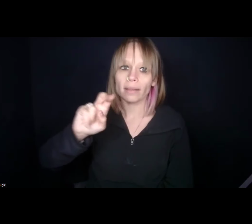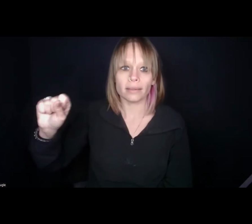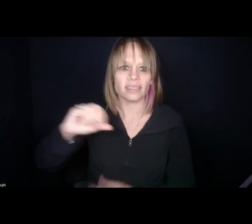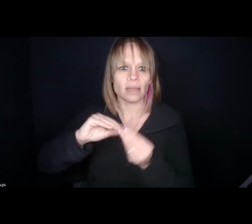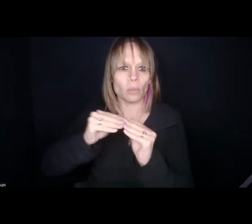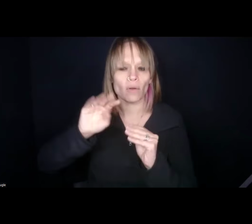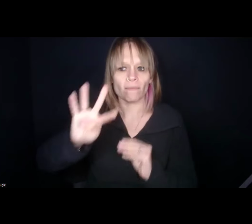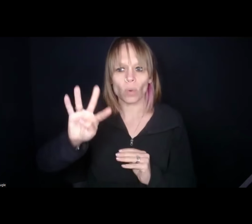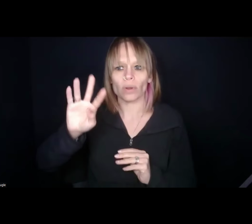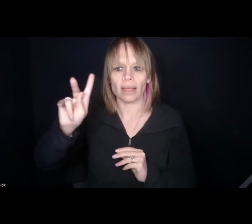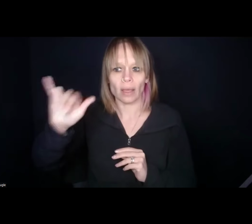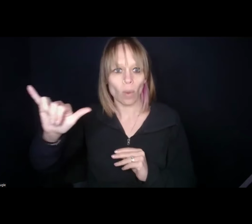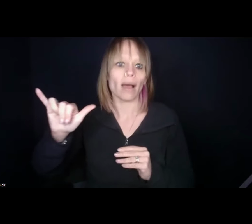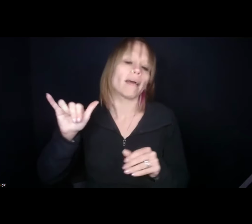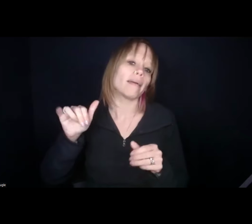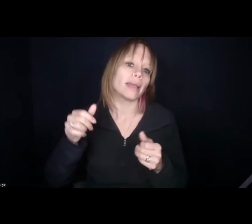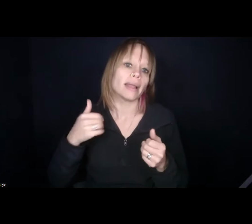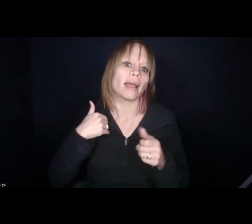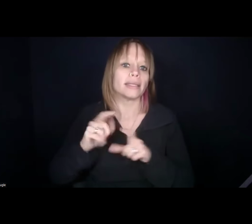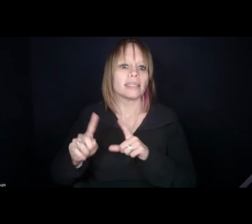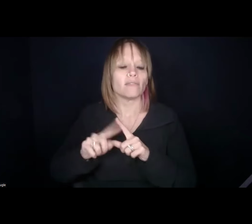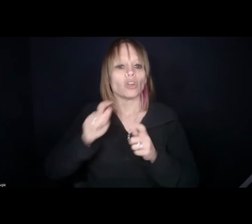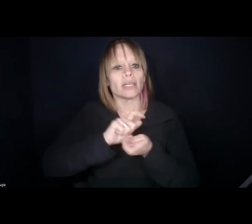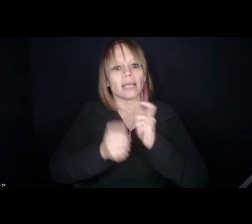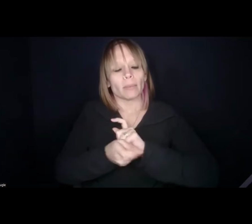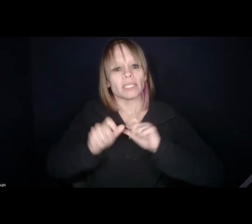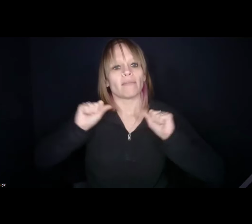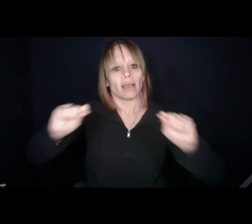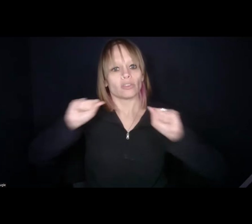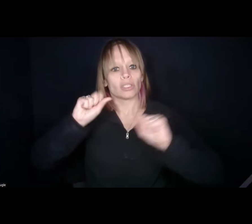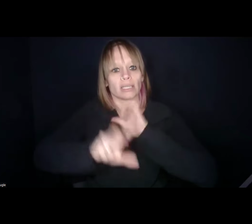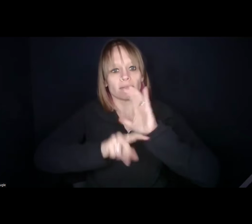videos that Kentuckians with disabilities have helped create as well as universally designed health education